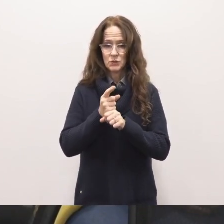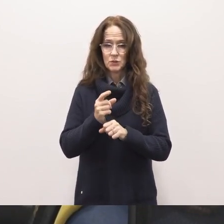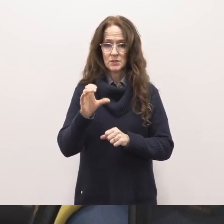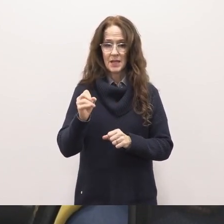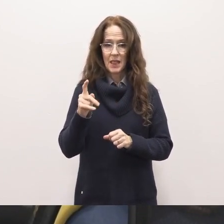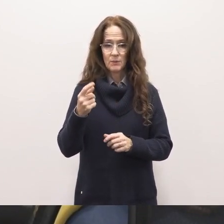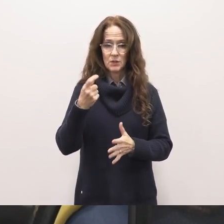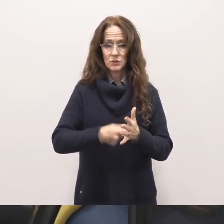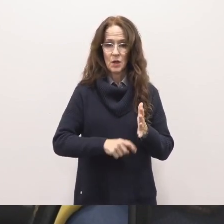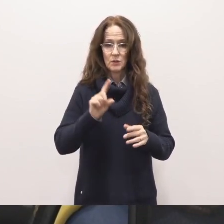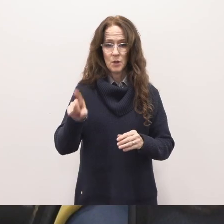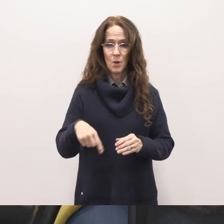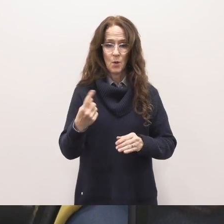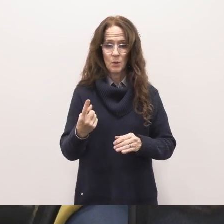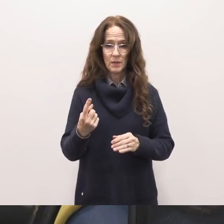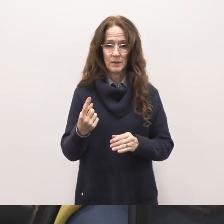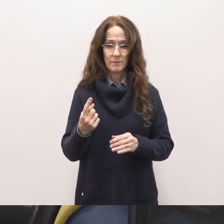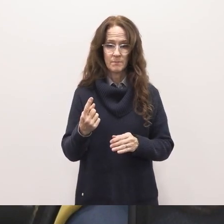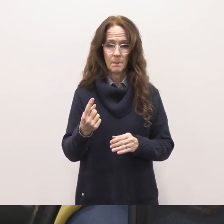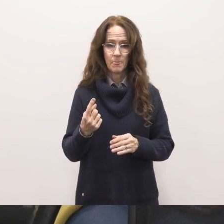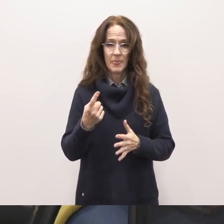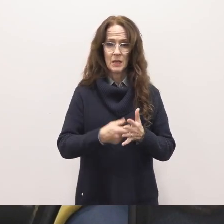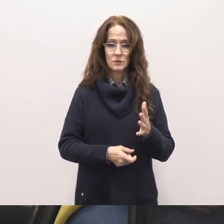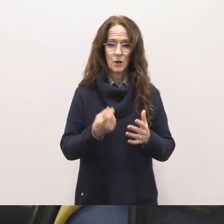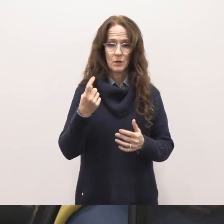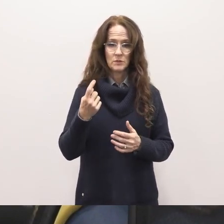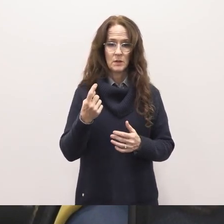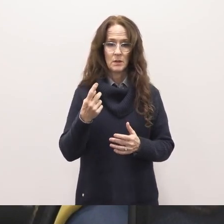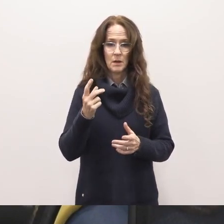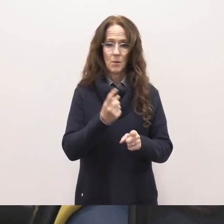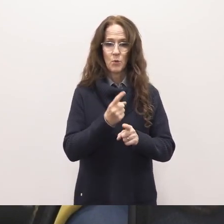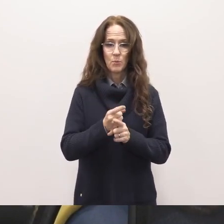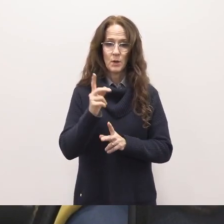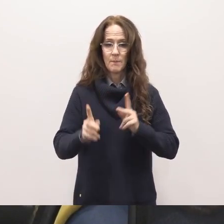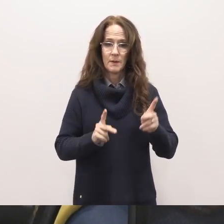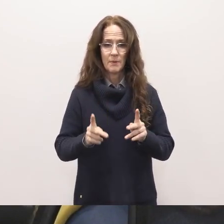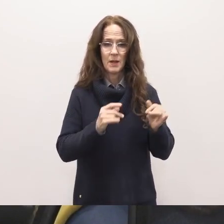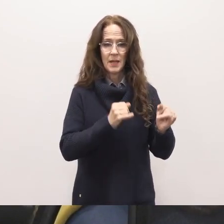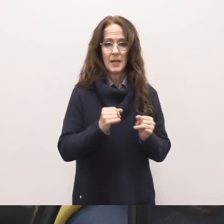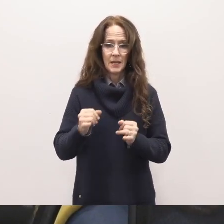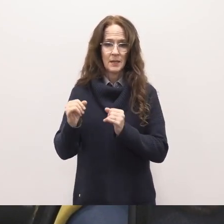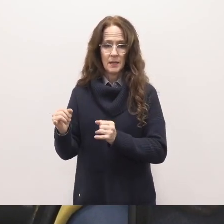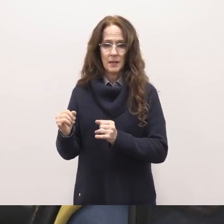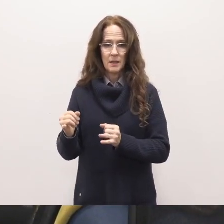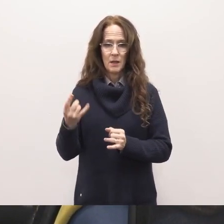are only charged for appropriate people, individuals who, if not for those bond funds,